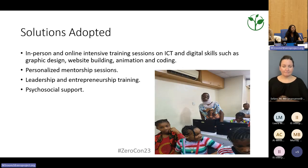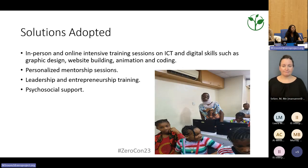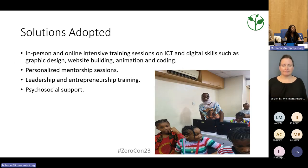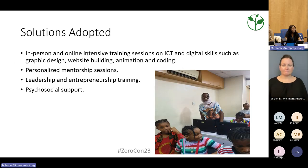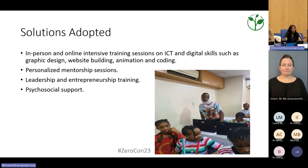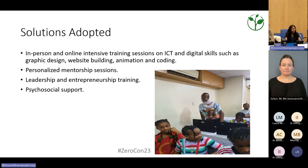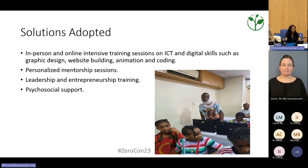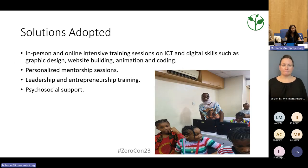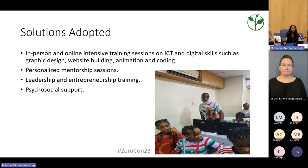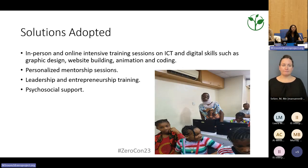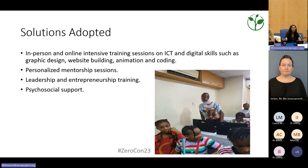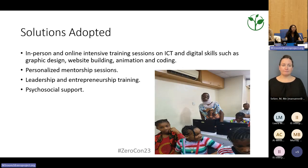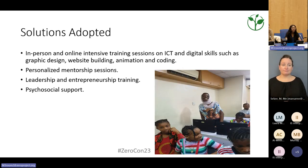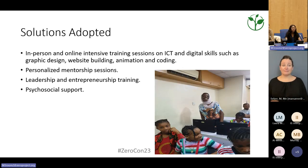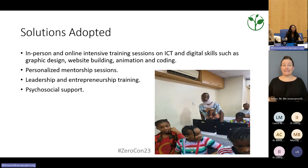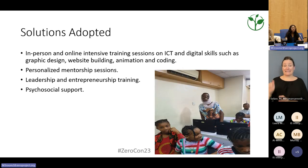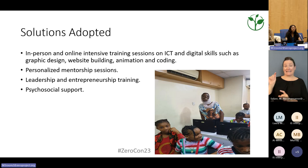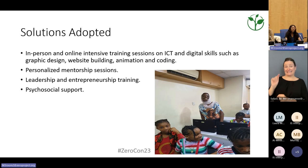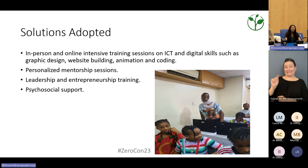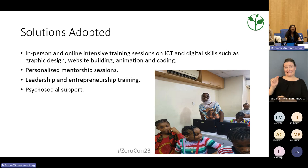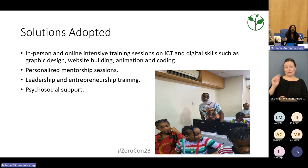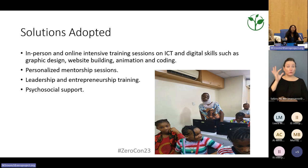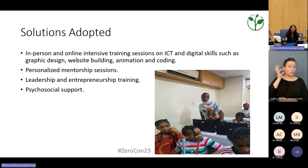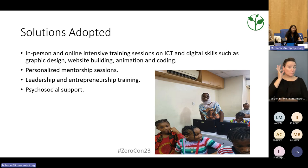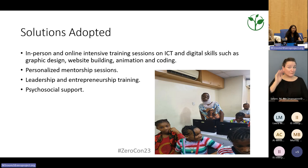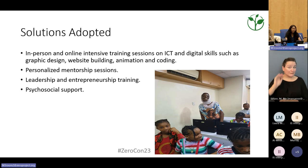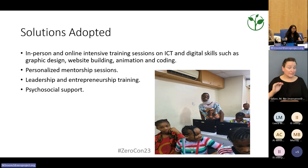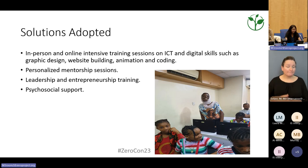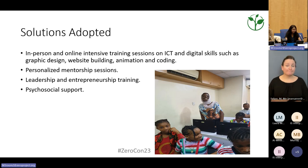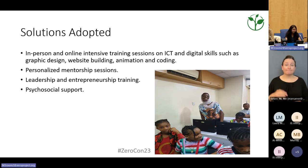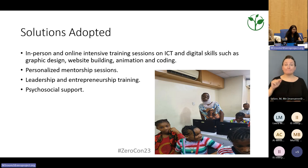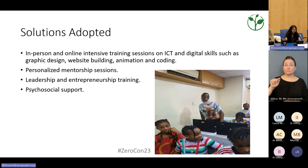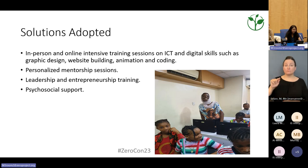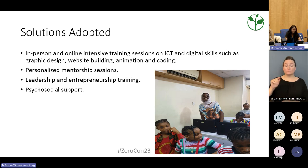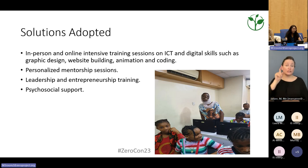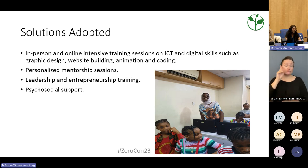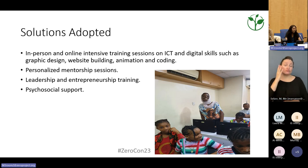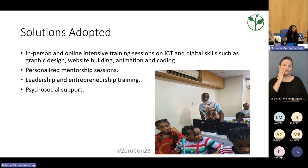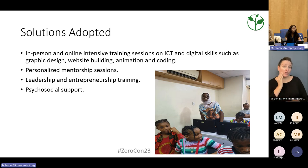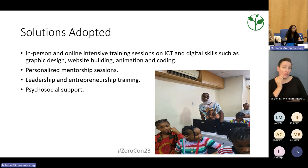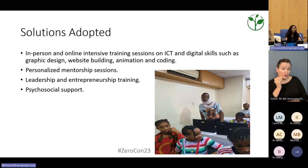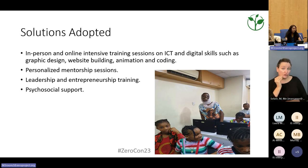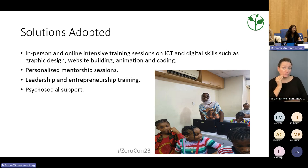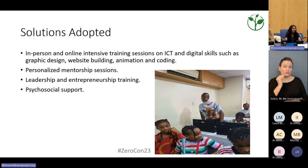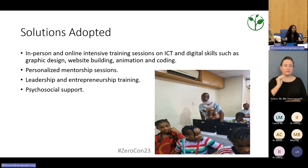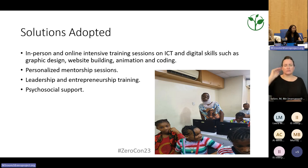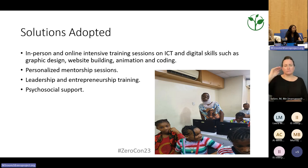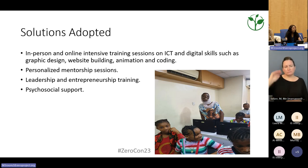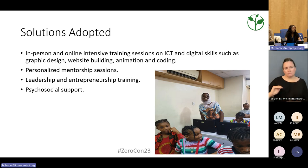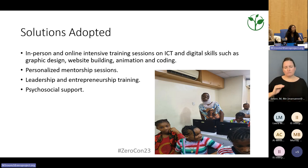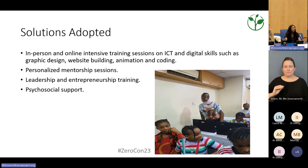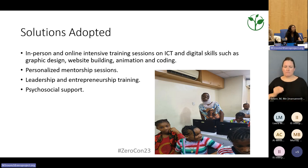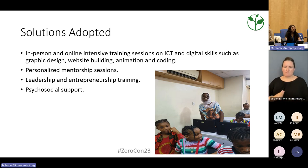and adolescent who was at a very tender age and never able to speak out. Because we have this